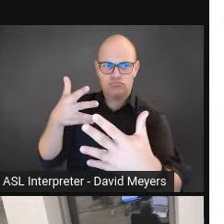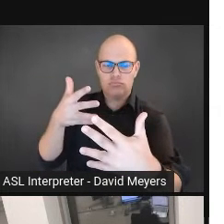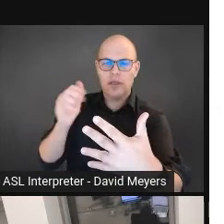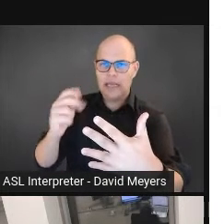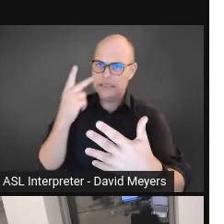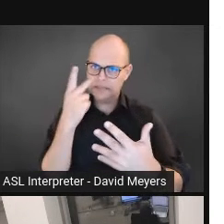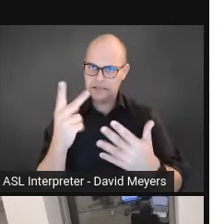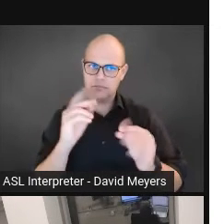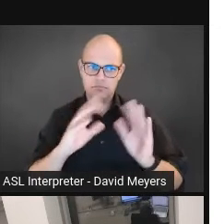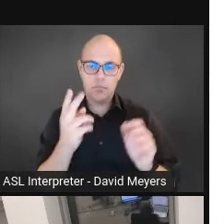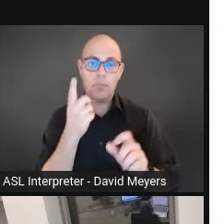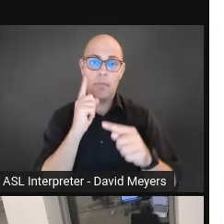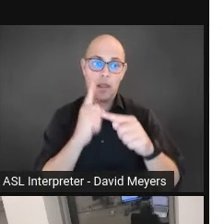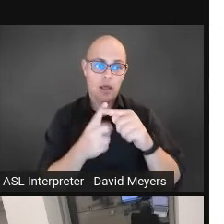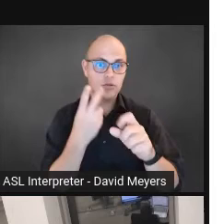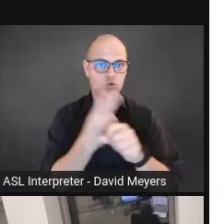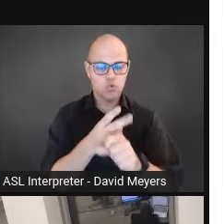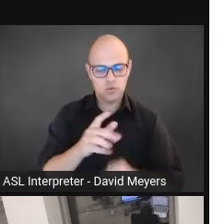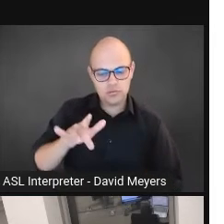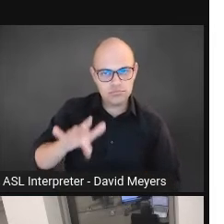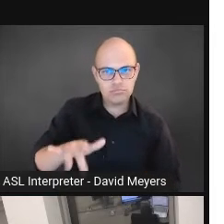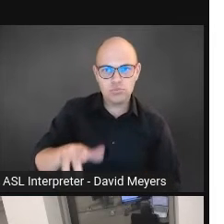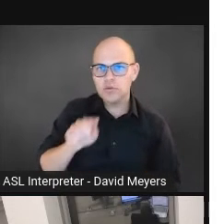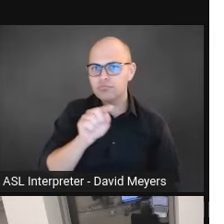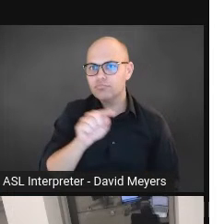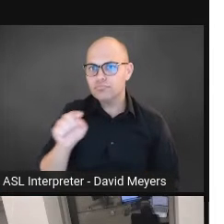If your plugin doesn't meet all of these requirements,